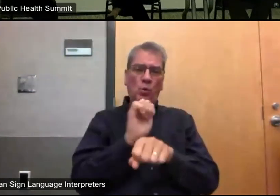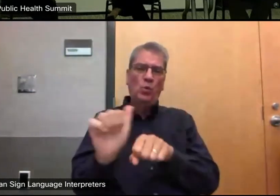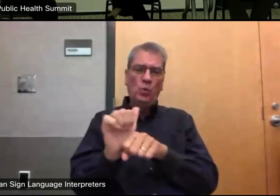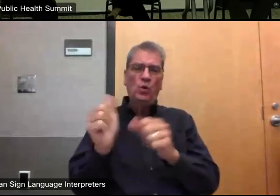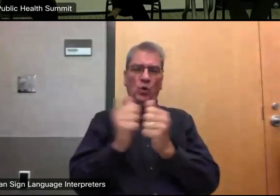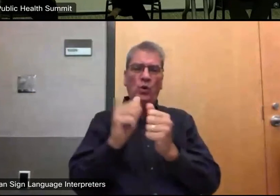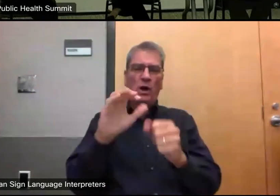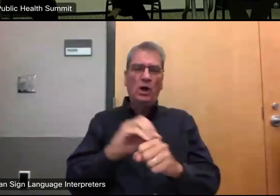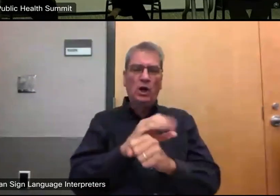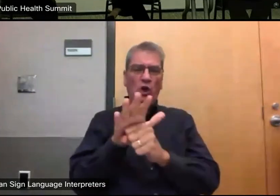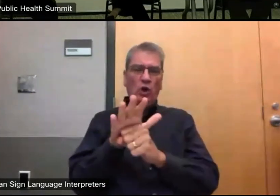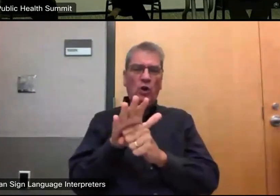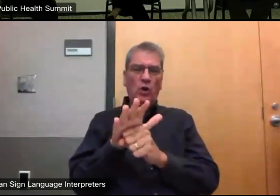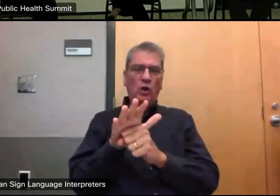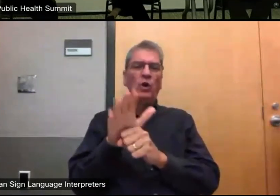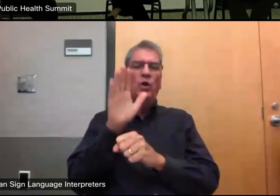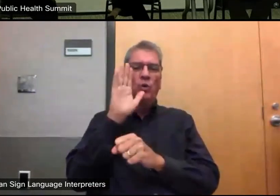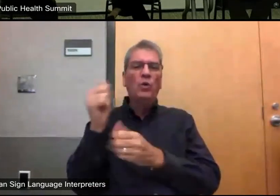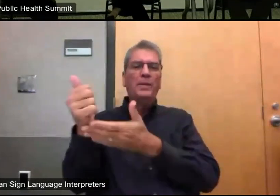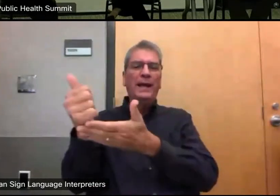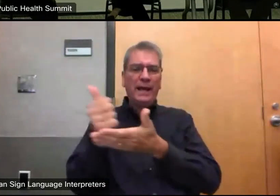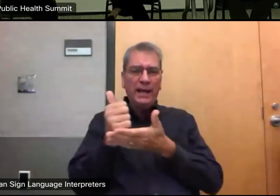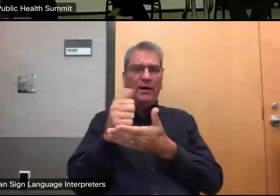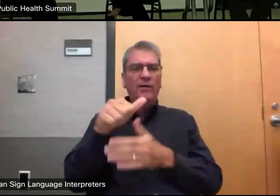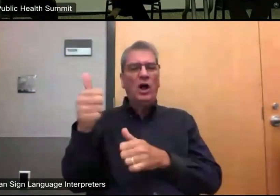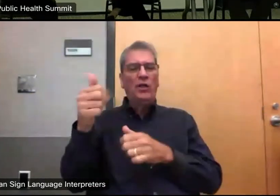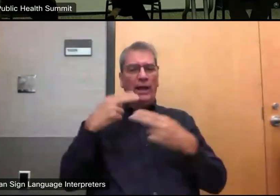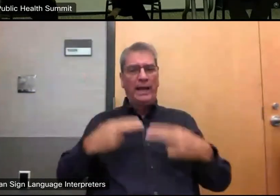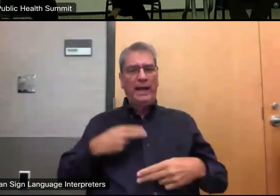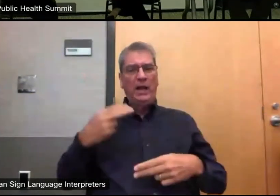It's gonna probably be helpful for lots of other health issues around this information.